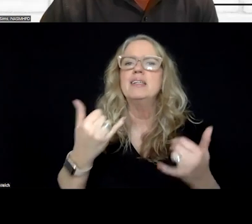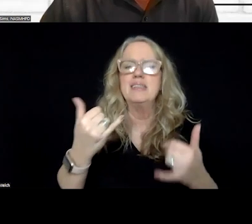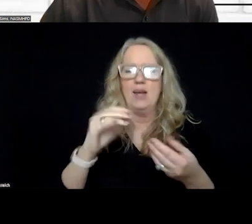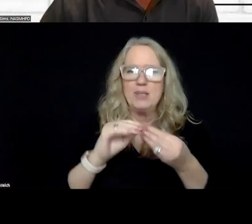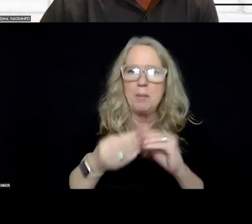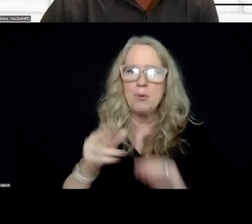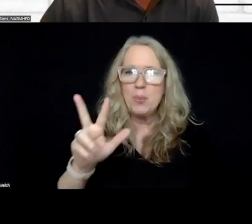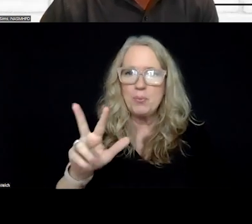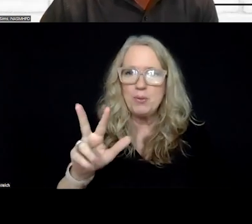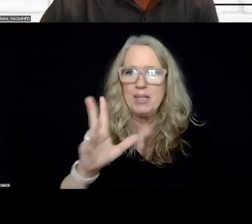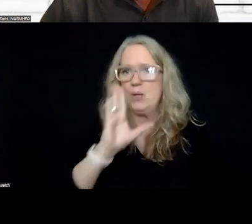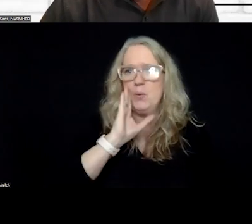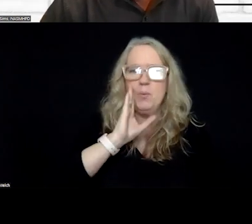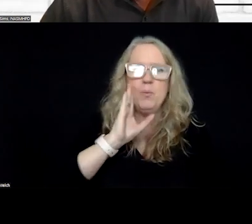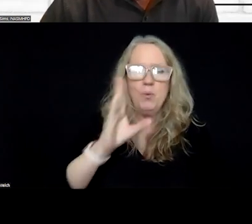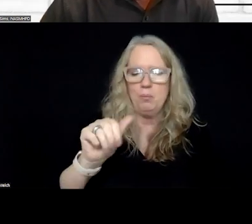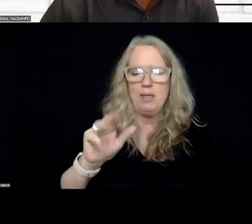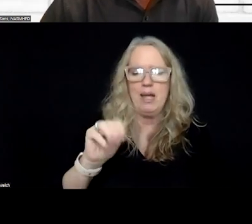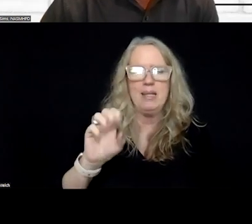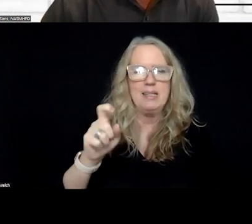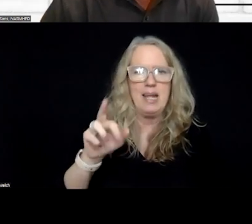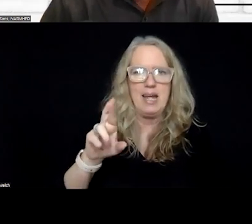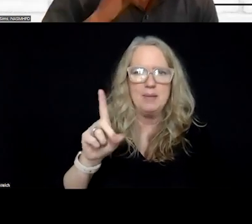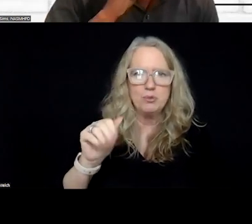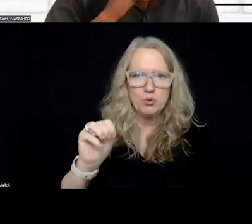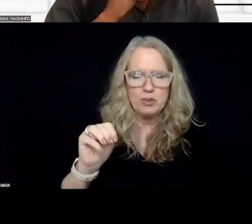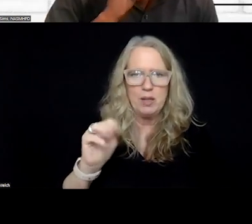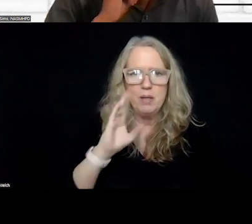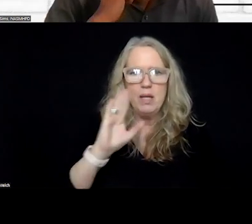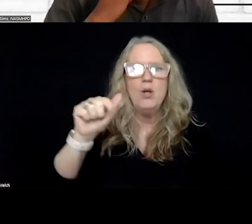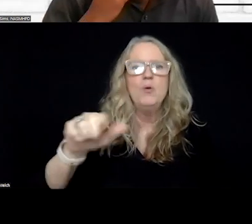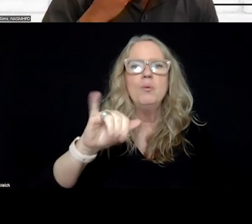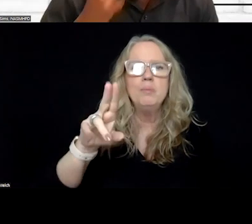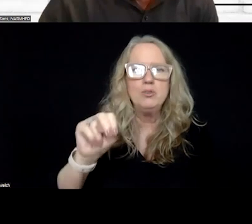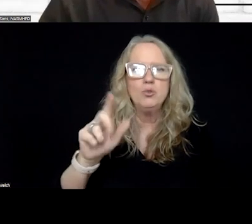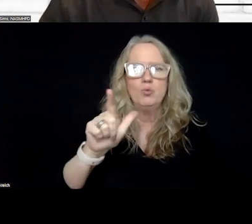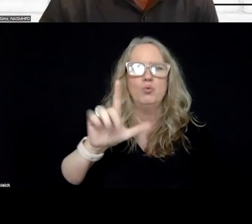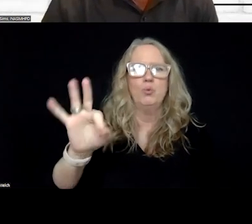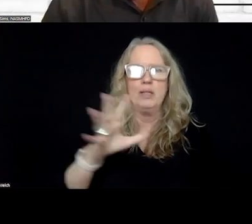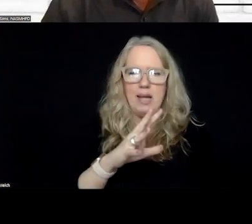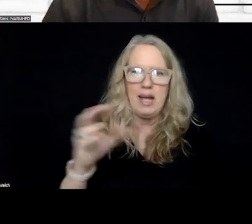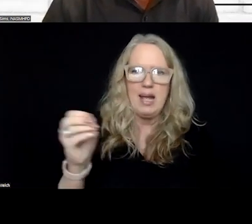THIS IS GOING TO BE HELD IN AMSTERDAM ON JUNE THE 29THTH AND 30TH